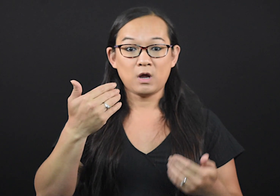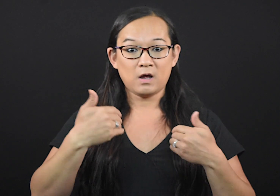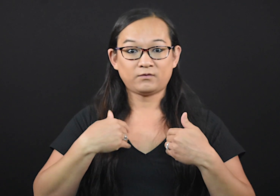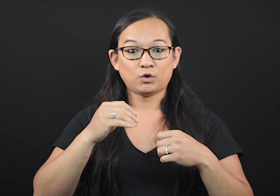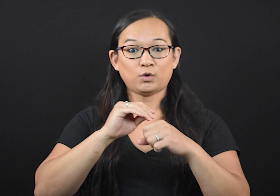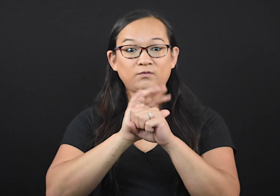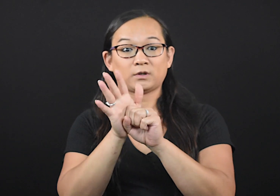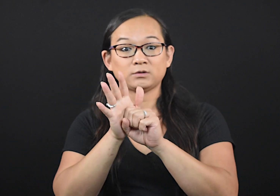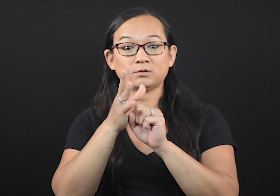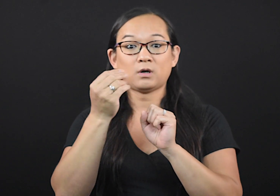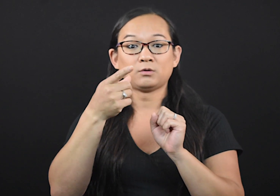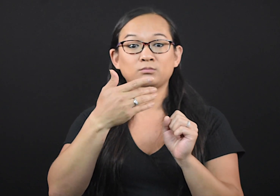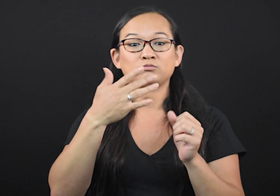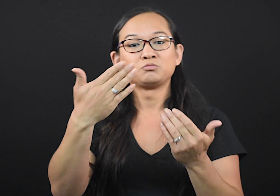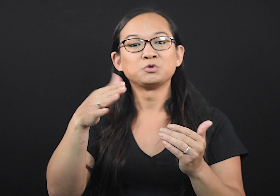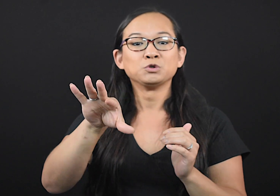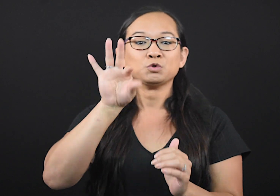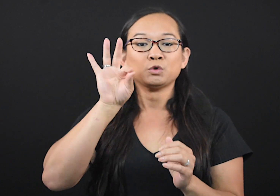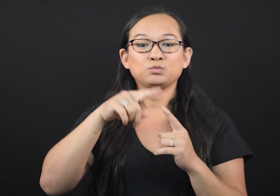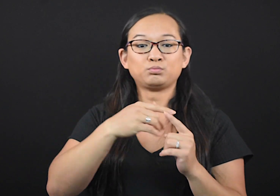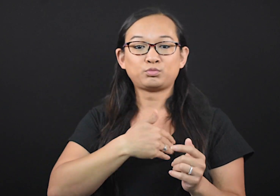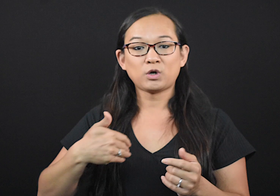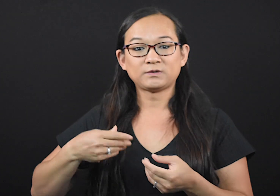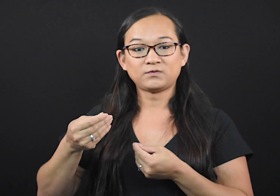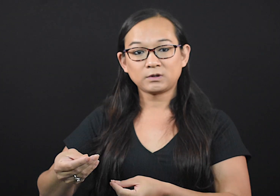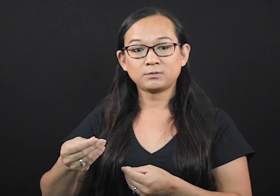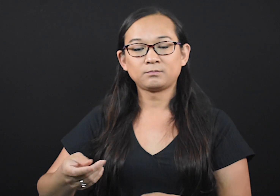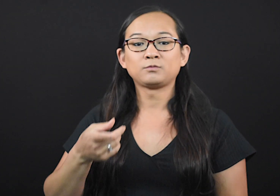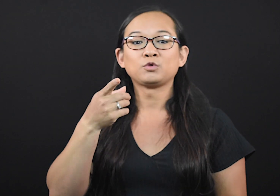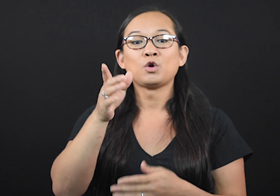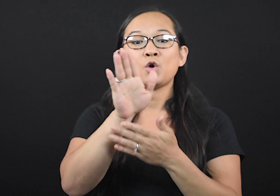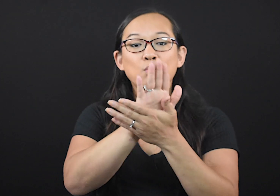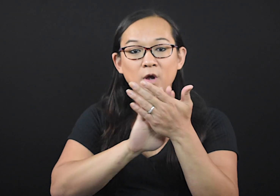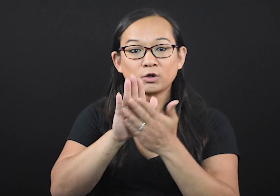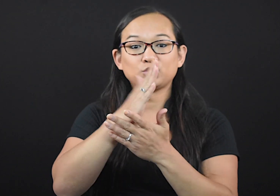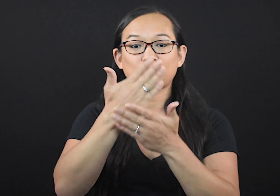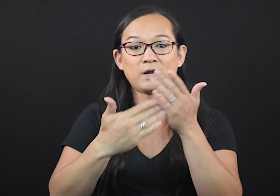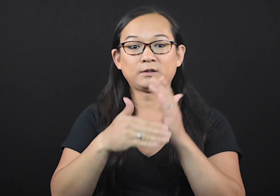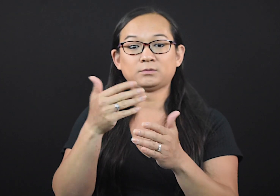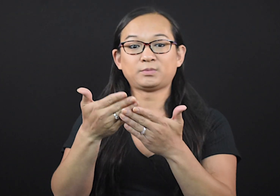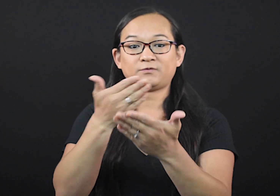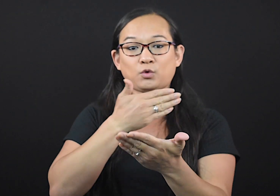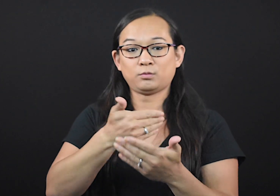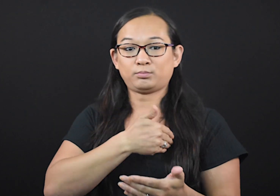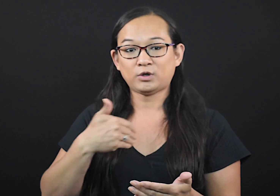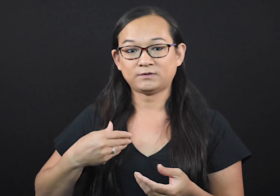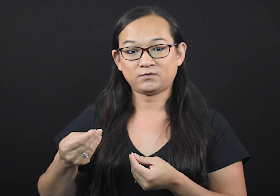If you have COVID-19 and choose to breastfeed: ● Wash your hands before breastfeeding